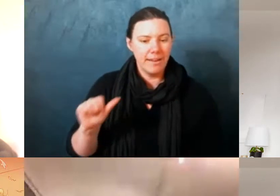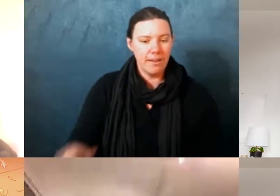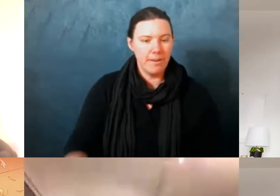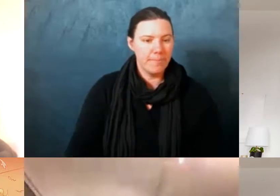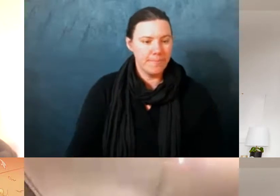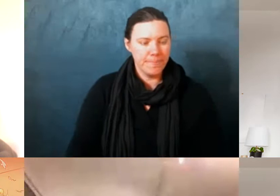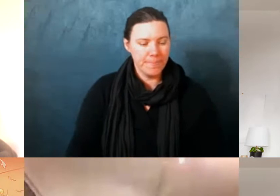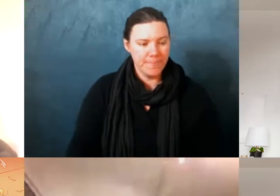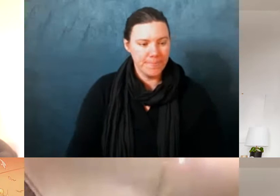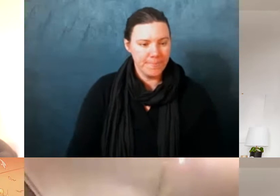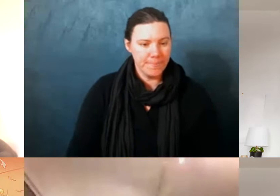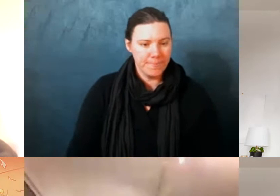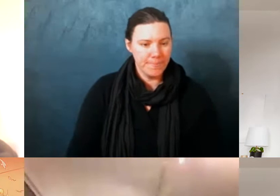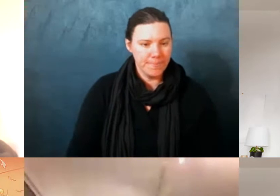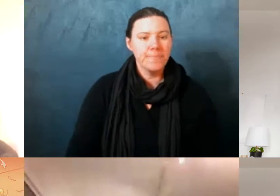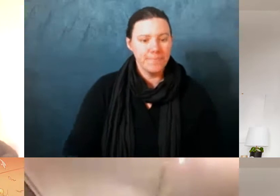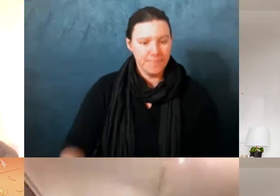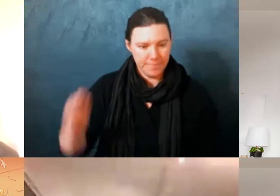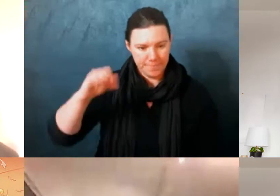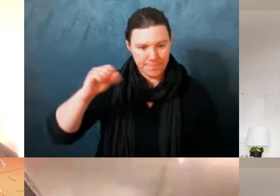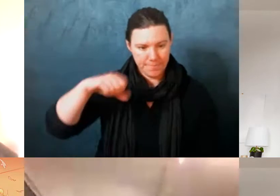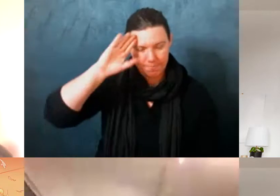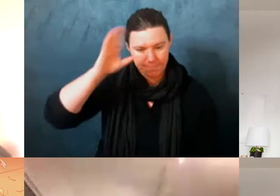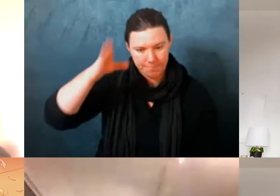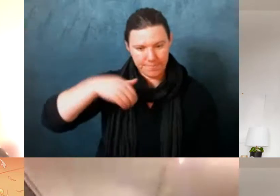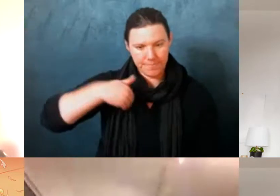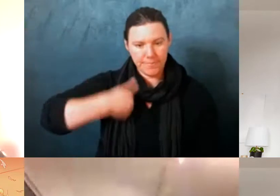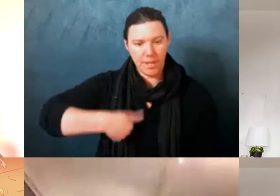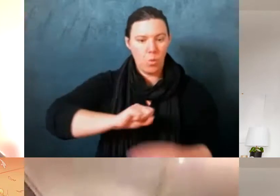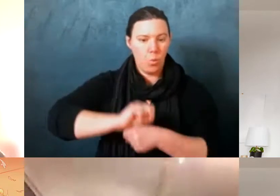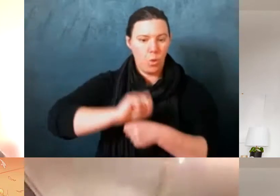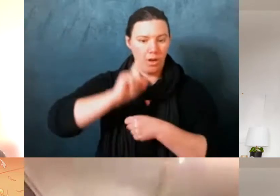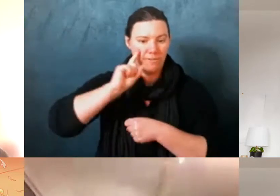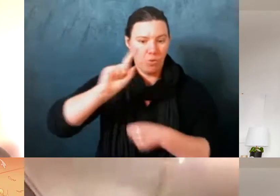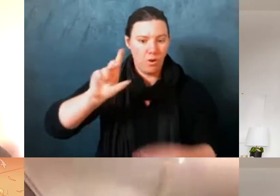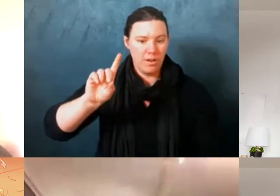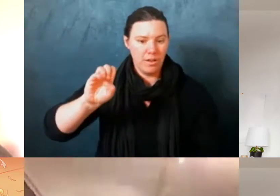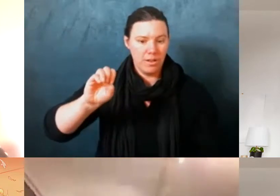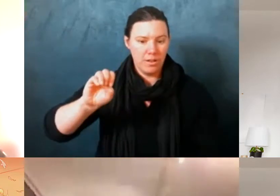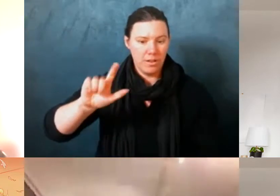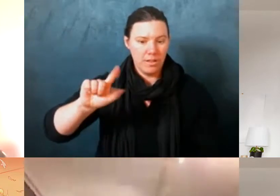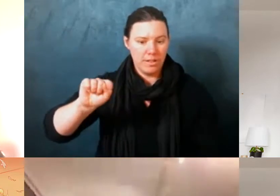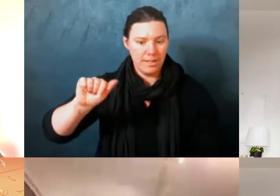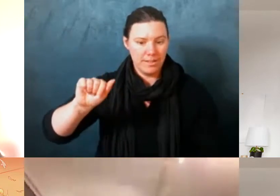Yes, hi, I work for Delta Dental of Washington. I am the program manager for workforce diversity